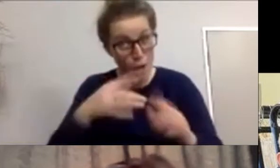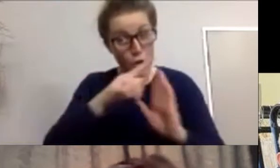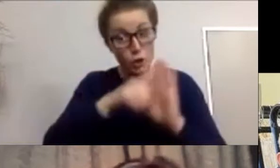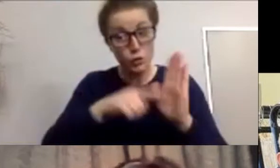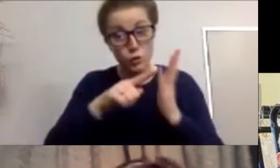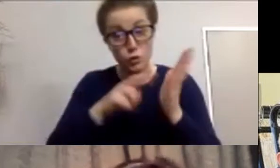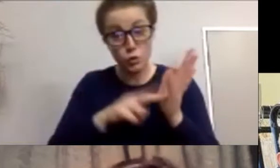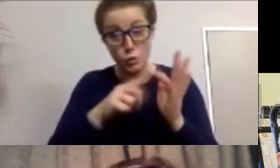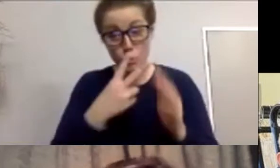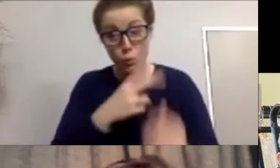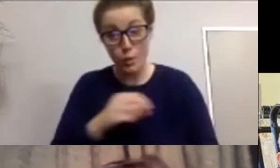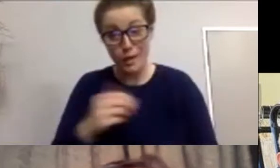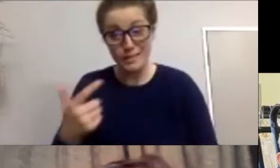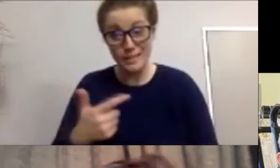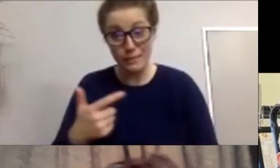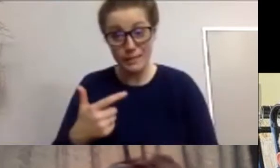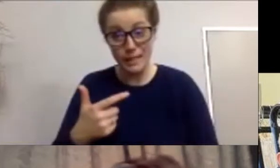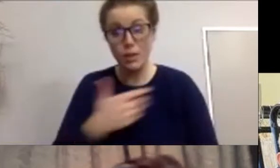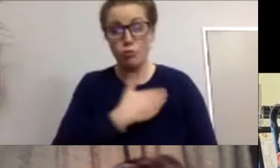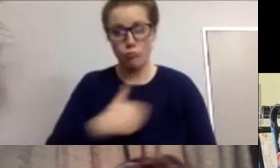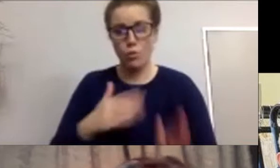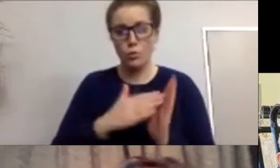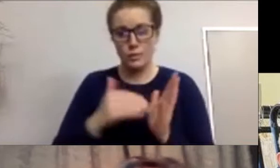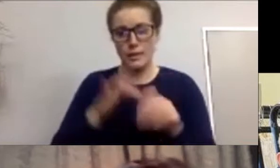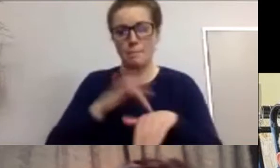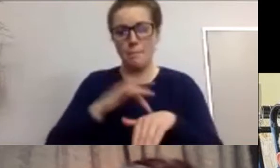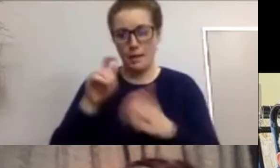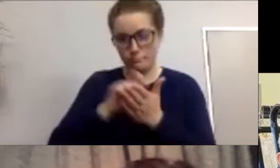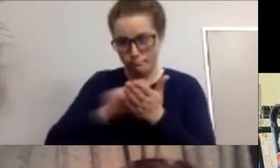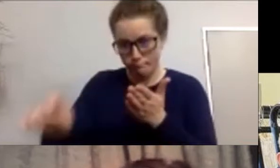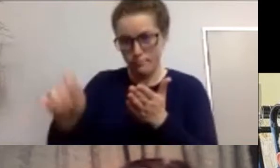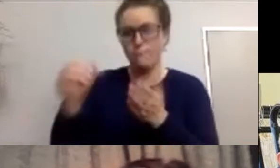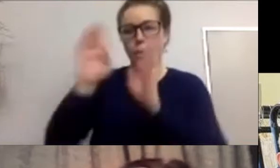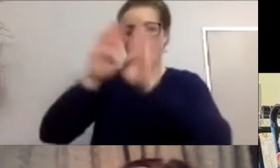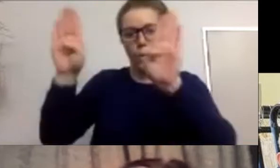Zealand [Ballet] accessibility strategy commitment was signed by the board. This